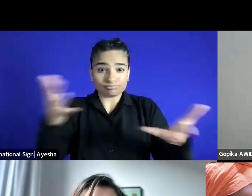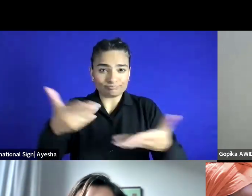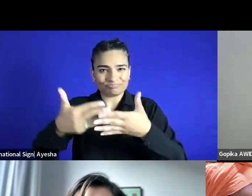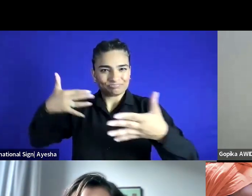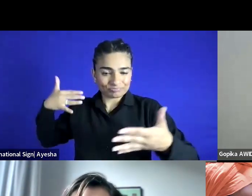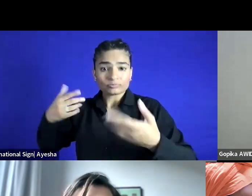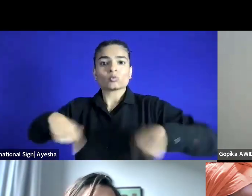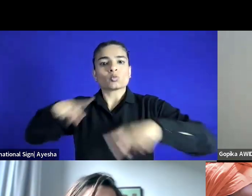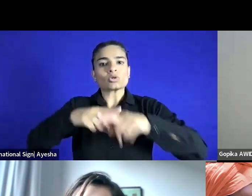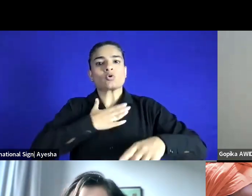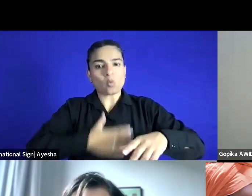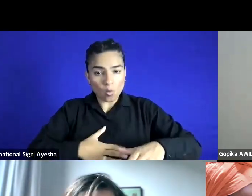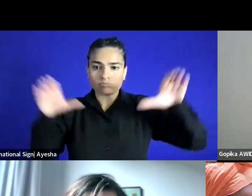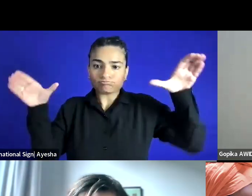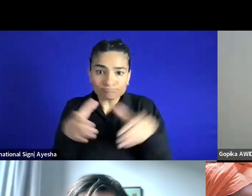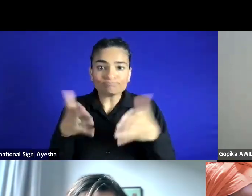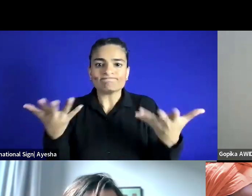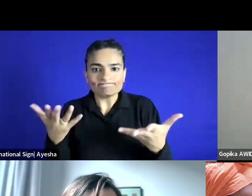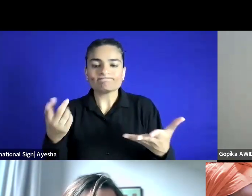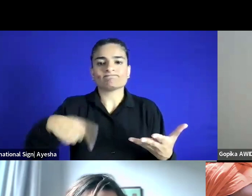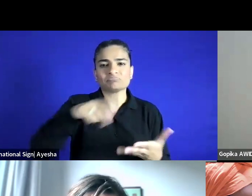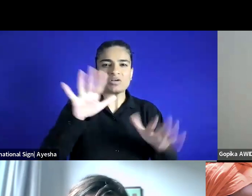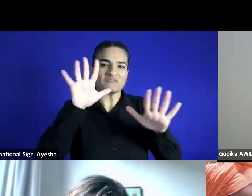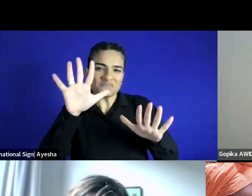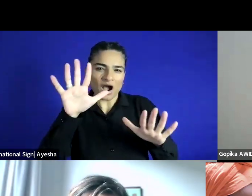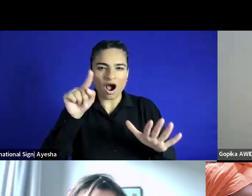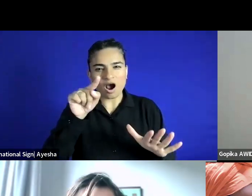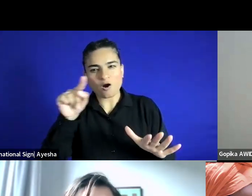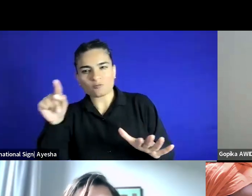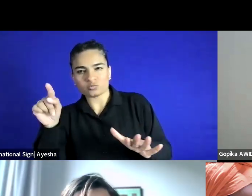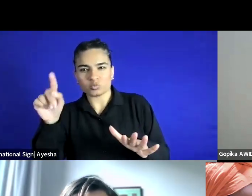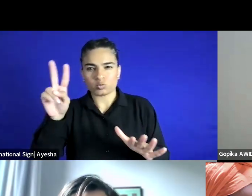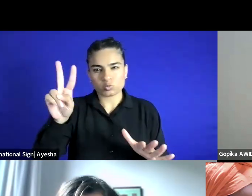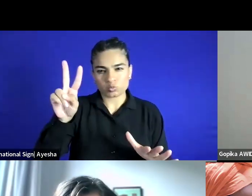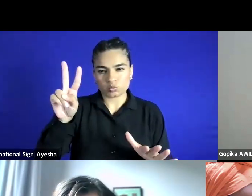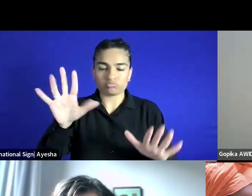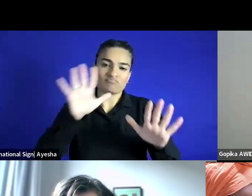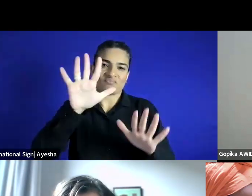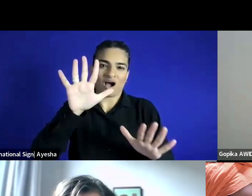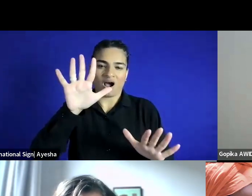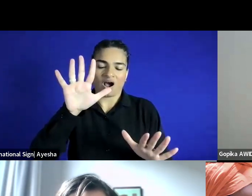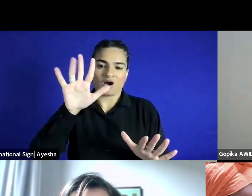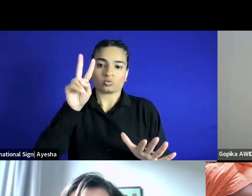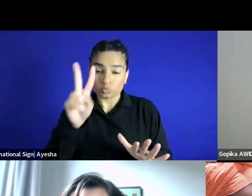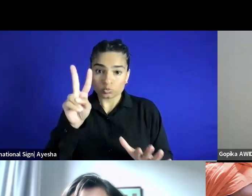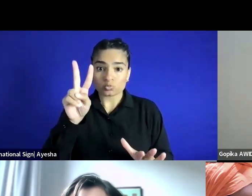to 2500 families in person and many more online. So that's not the plan. You know, it's not 2500.